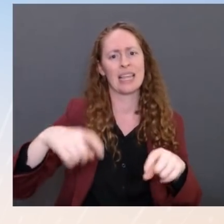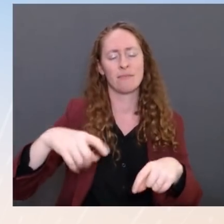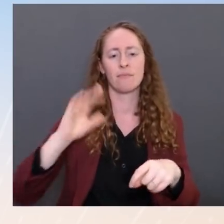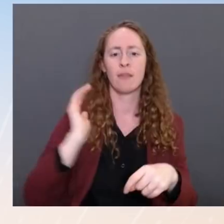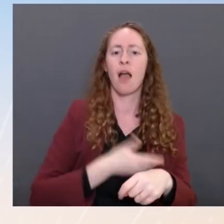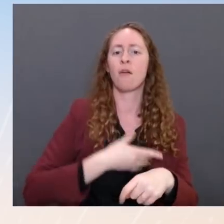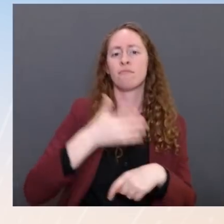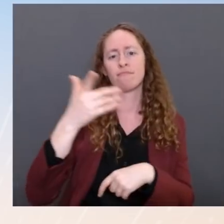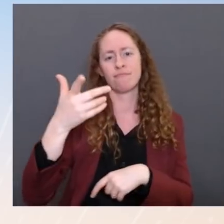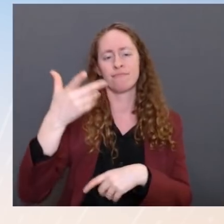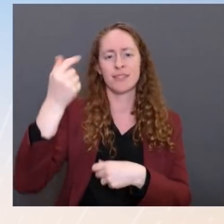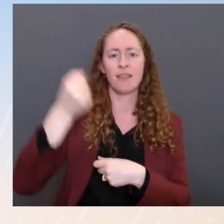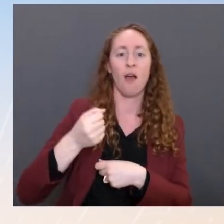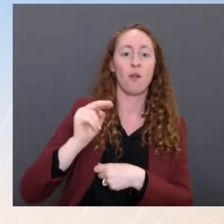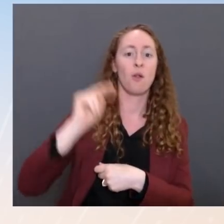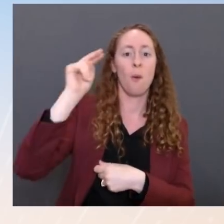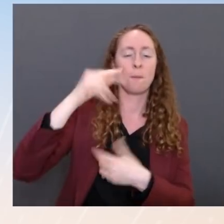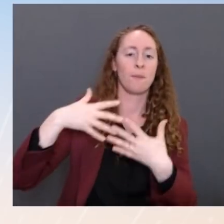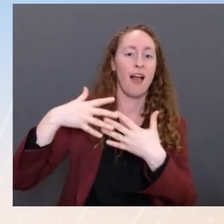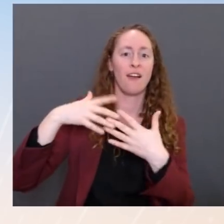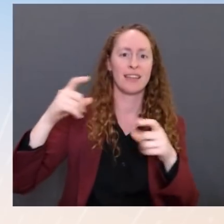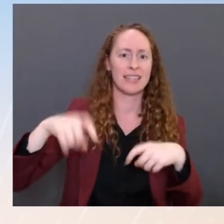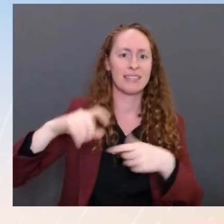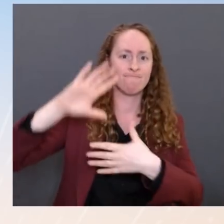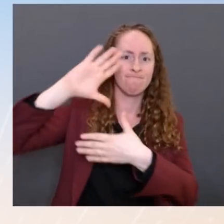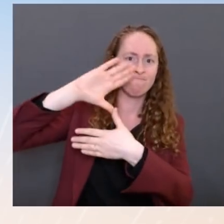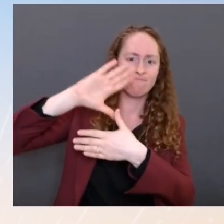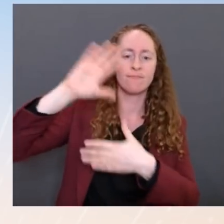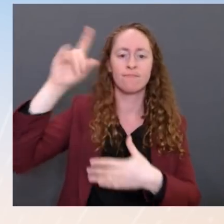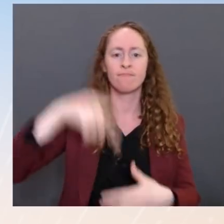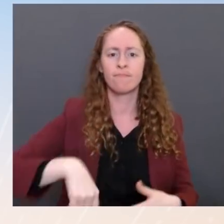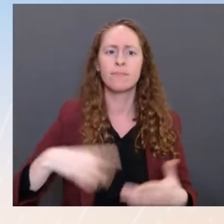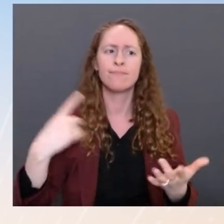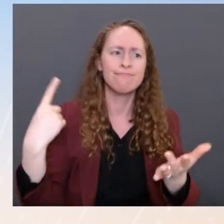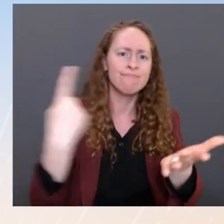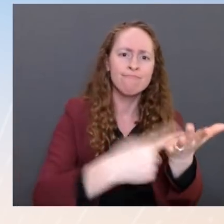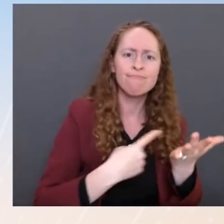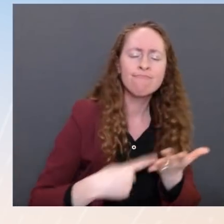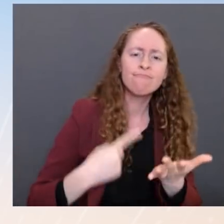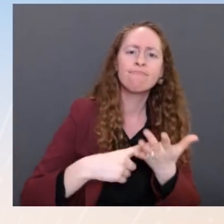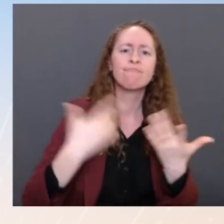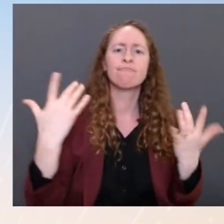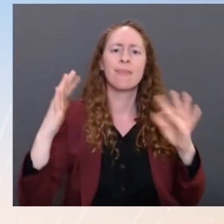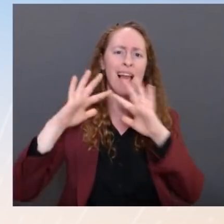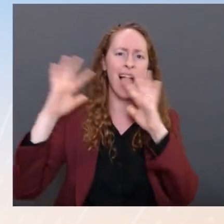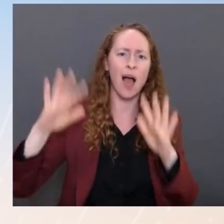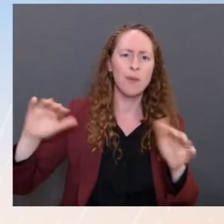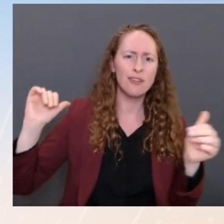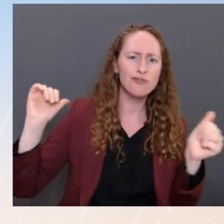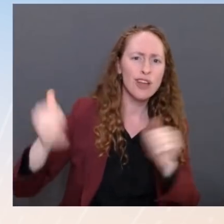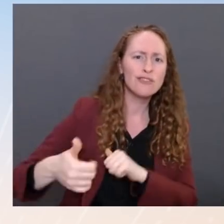including democracy, including climate goals, including the COVID-19 response, and addressing the root causes of migration.